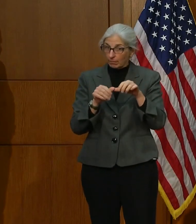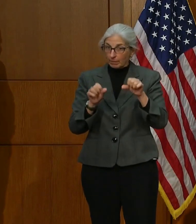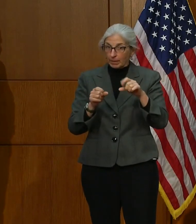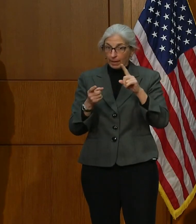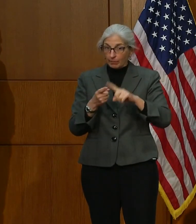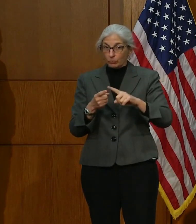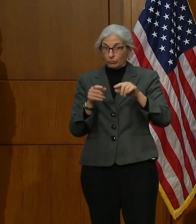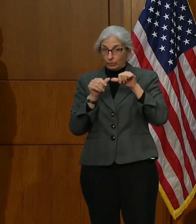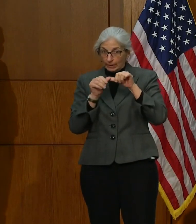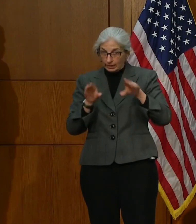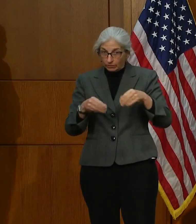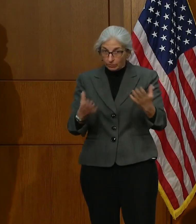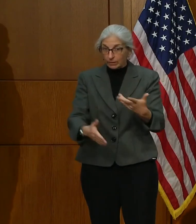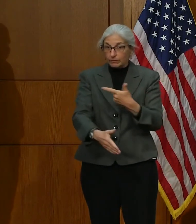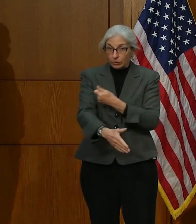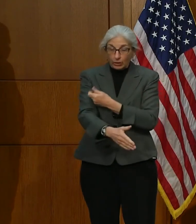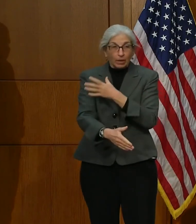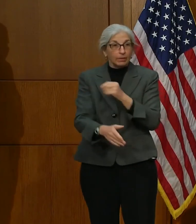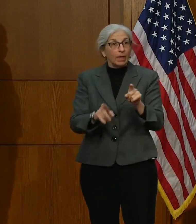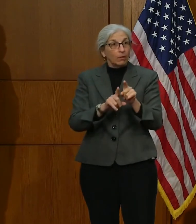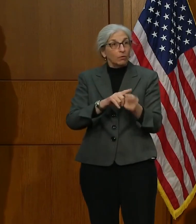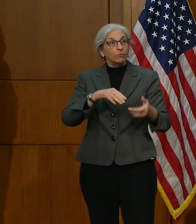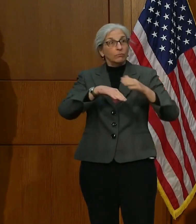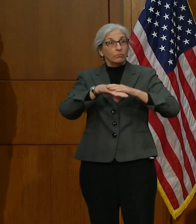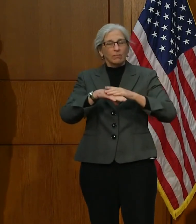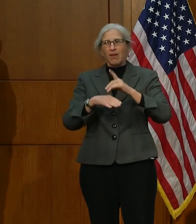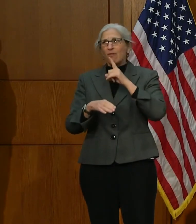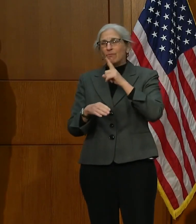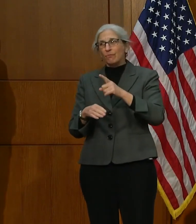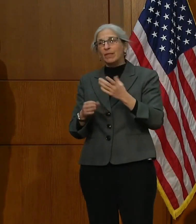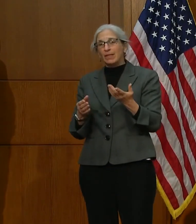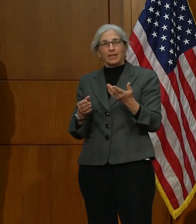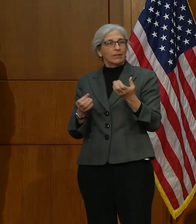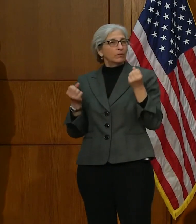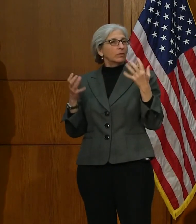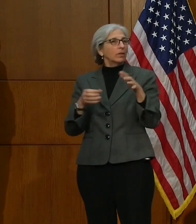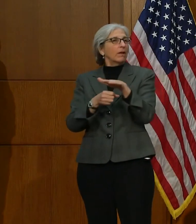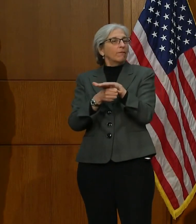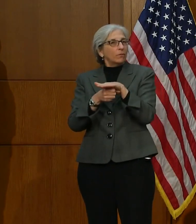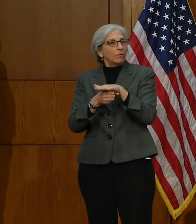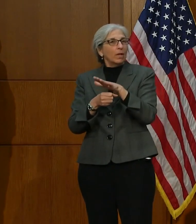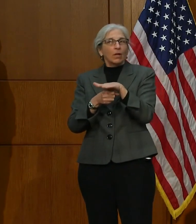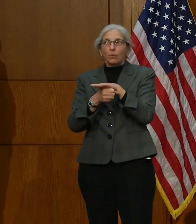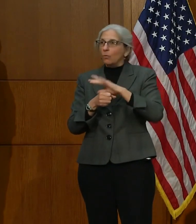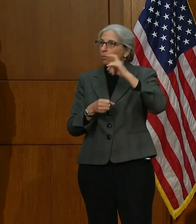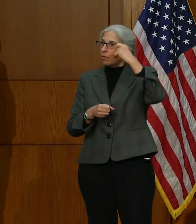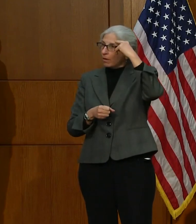EXACTLY WHAT THOSE PLANS FOR SUSTAINABILITY AND GROWTH ARE. REGION BY REGION AND LOCALITY